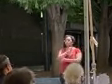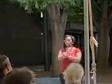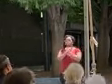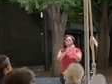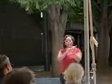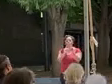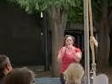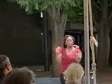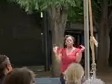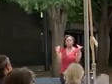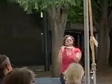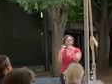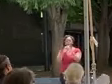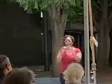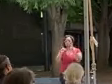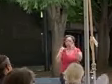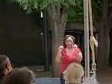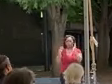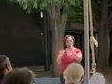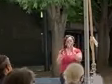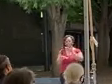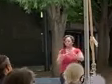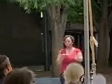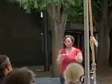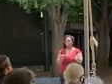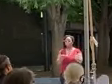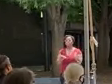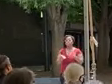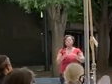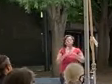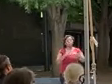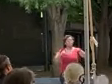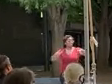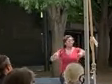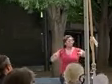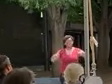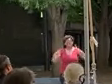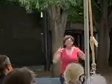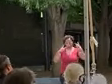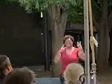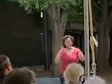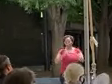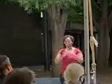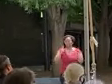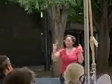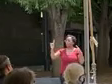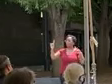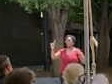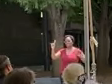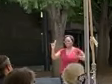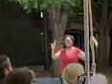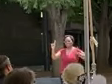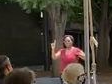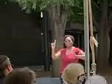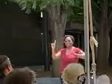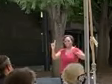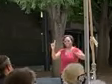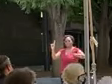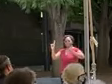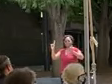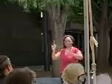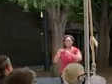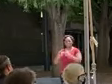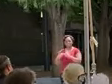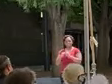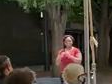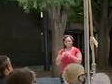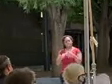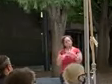Your work here brings us a step closer to realizing that goal, and we are grateful for the opportunity to work with you on such a worthy endeavor.